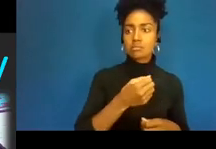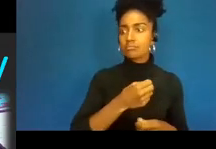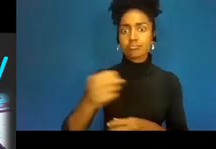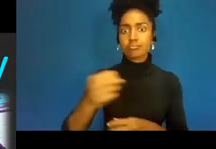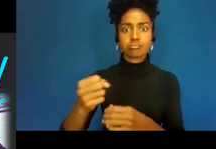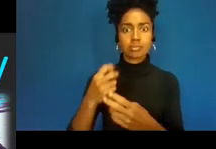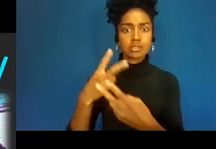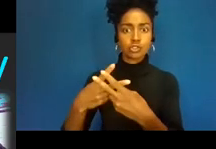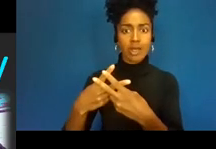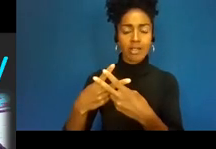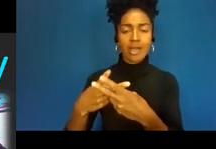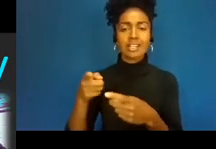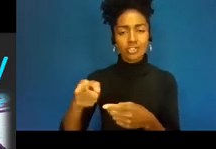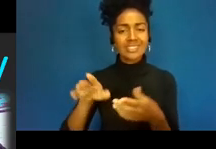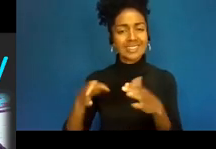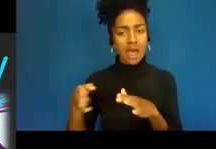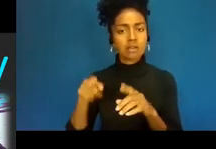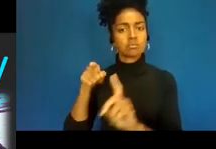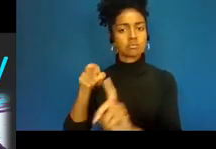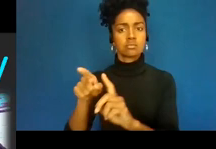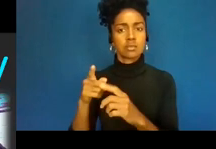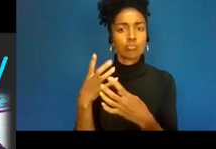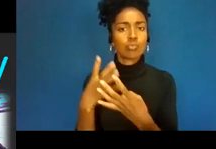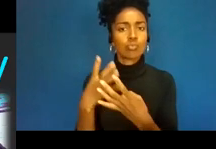And the conditions around her death are quite suspicious.